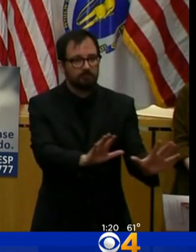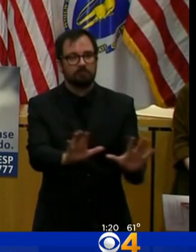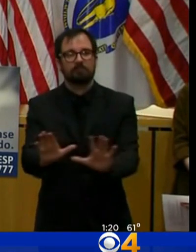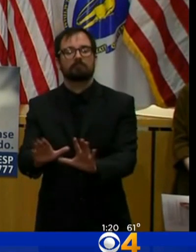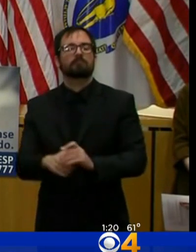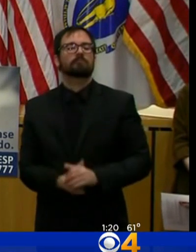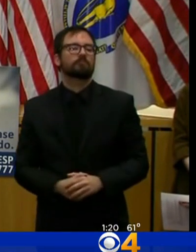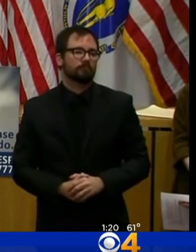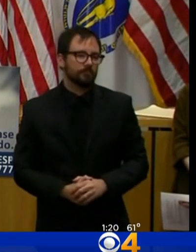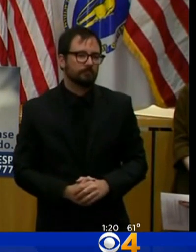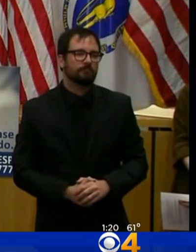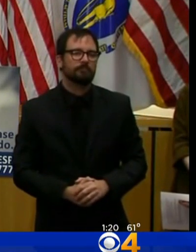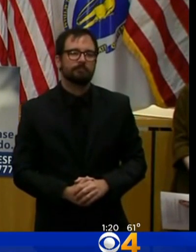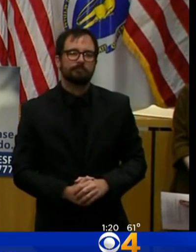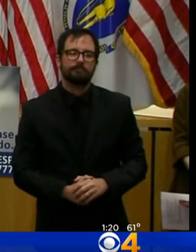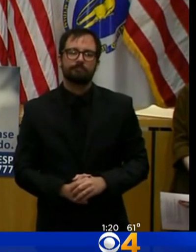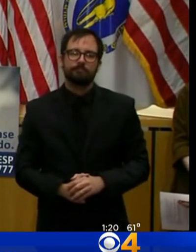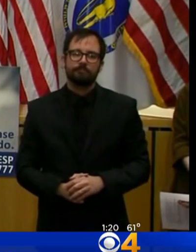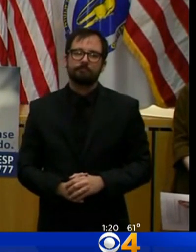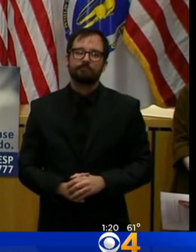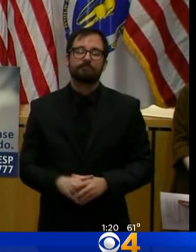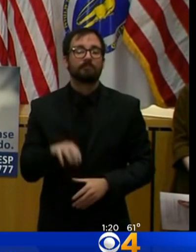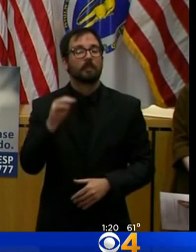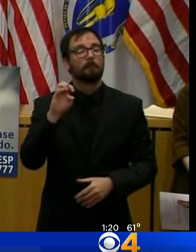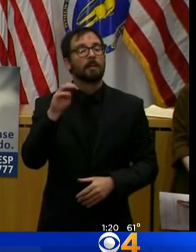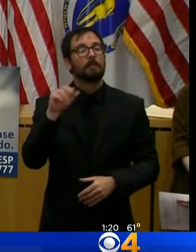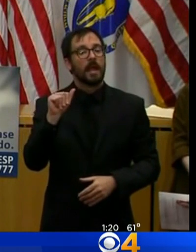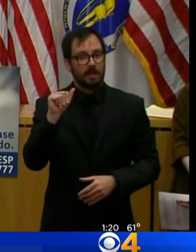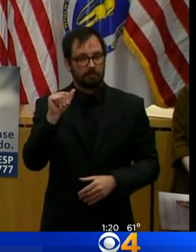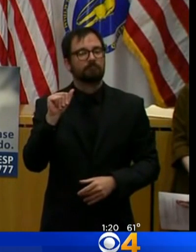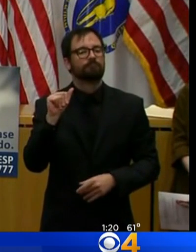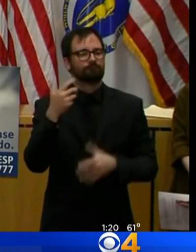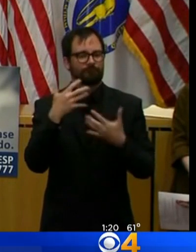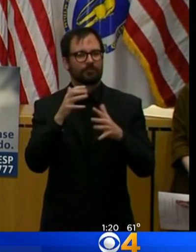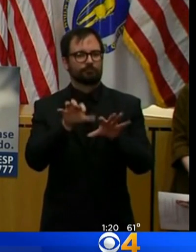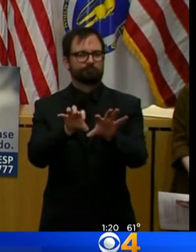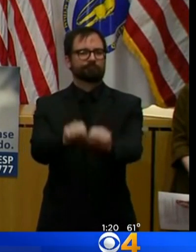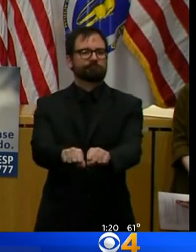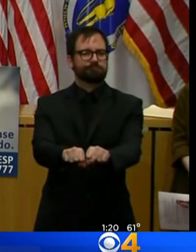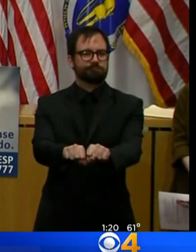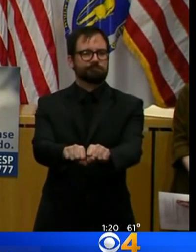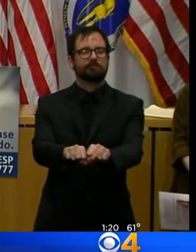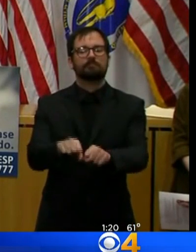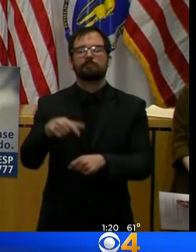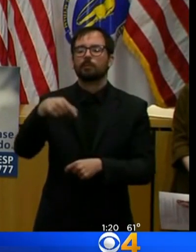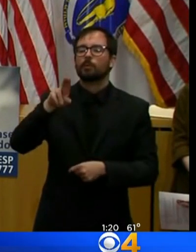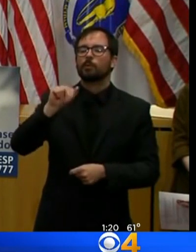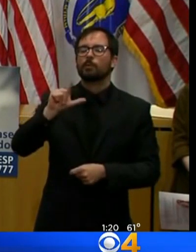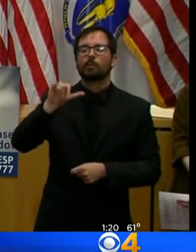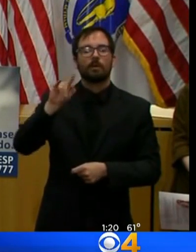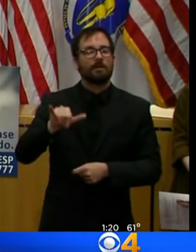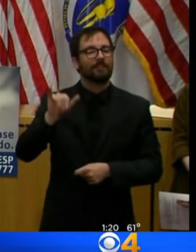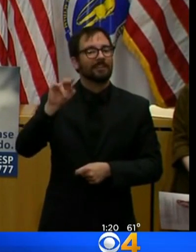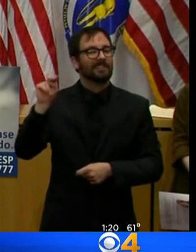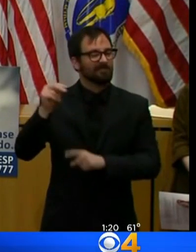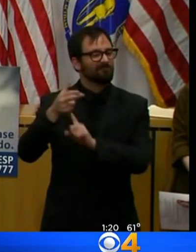SUPPLIES LIKE PPE AND LINENS AND WILL PROVIDE FOOD SERVICES WHEN THE HOTEL OPENS. WORKING WITH MEMA THE COMMAND